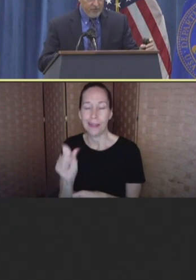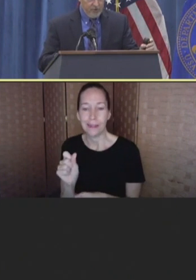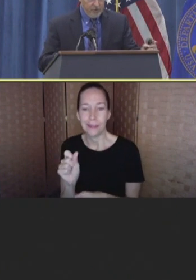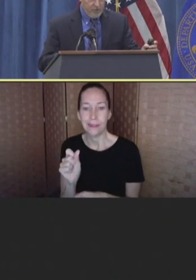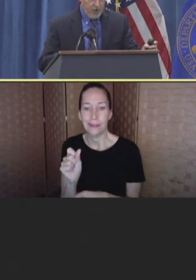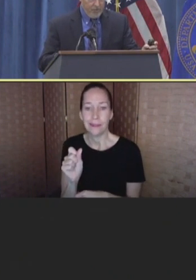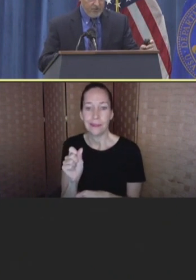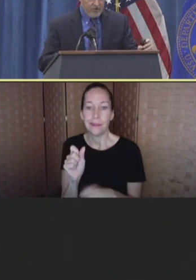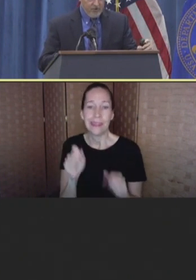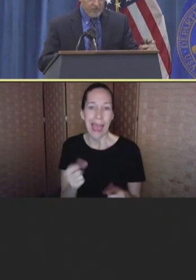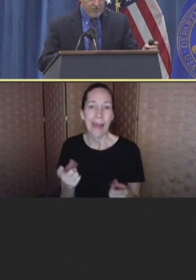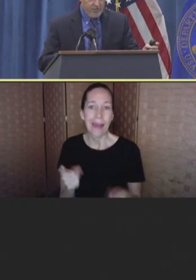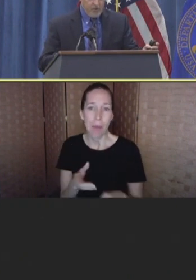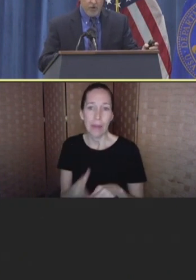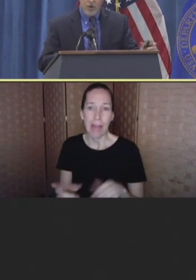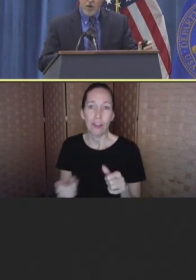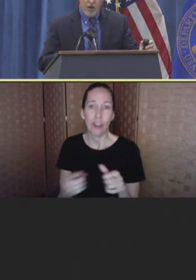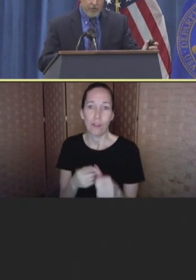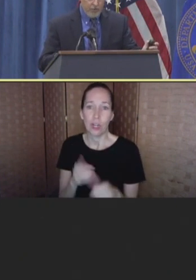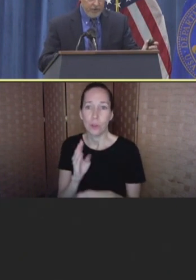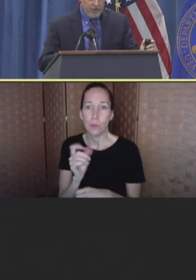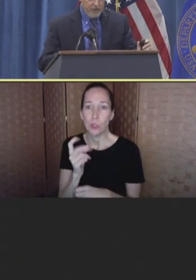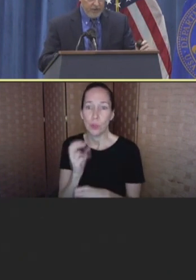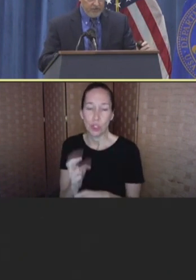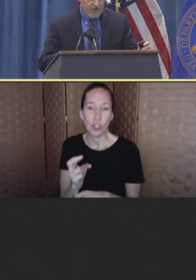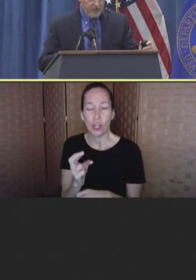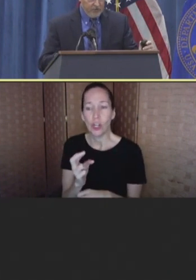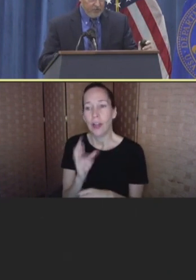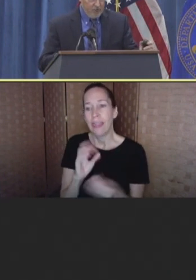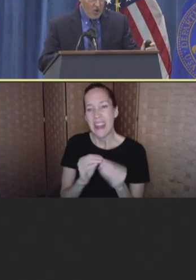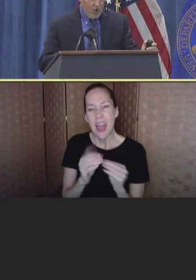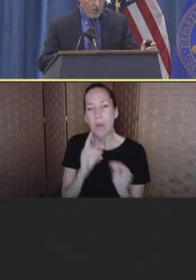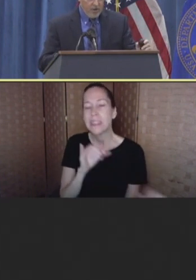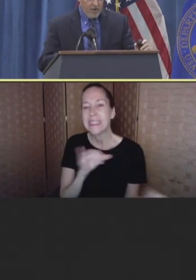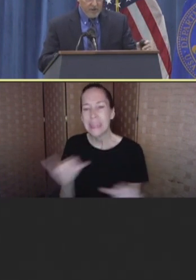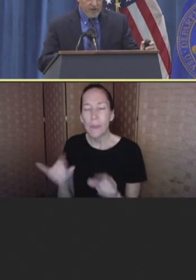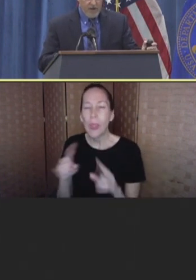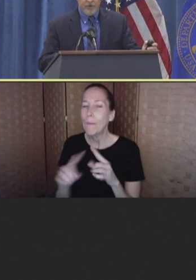2 in the primary series are similar; although, again, the case counts are small and the confidence